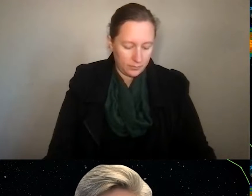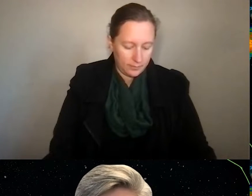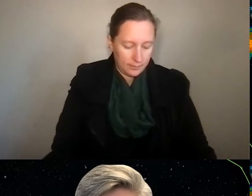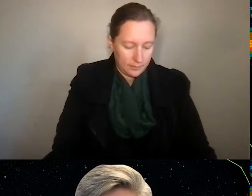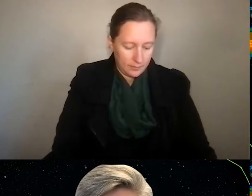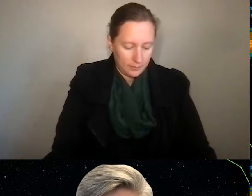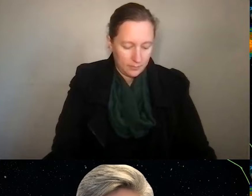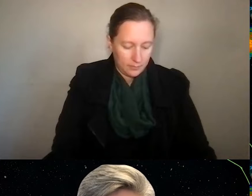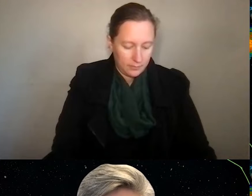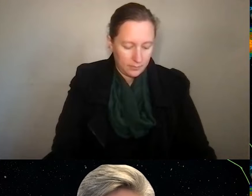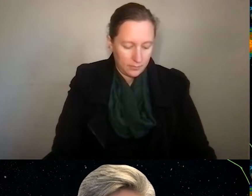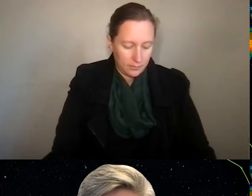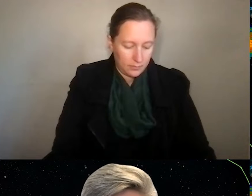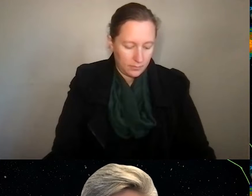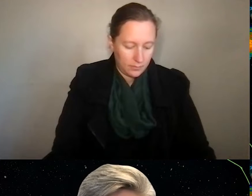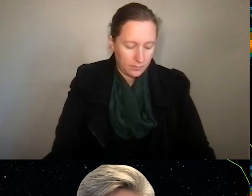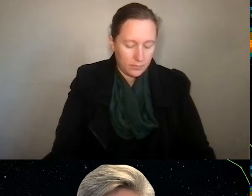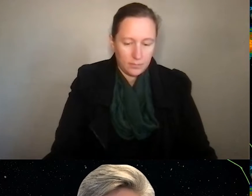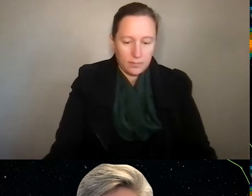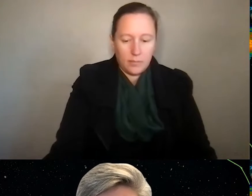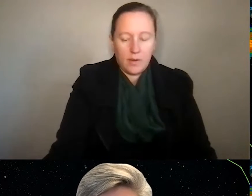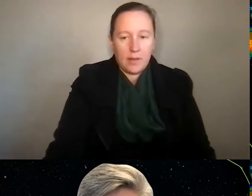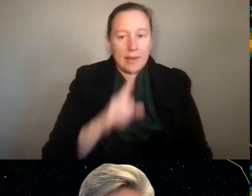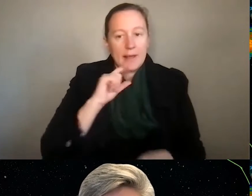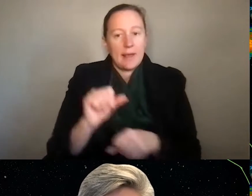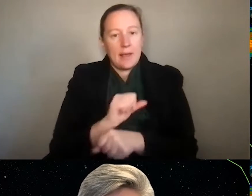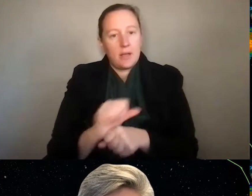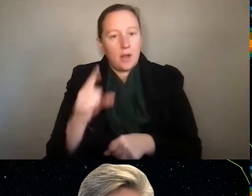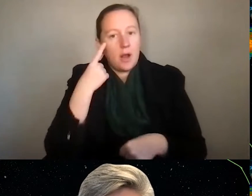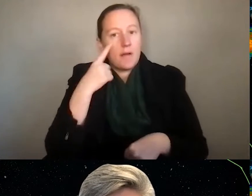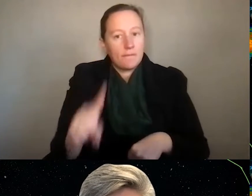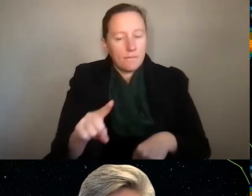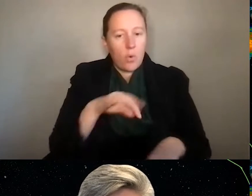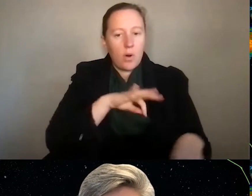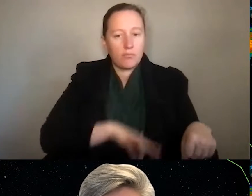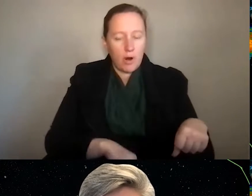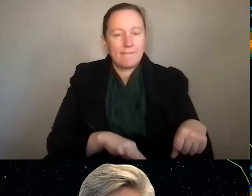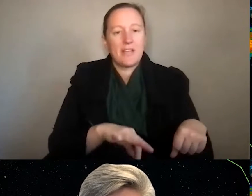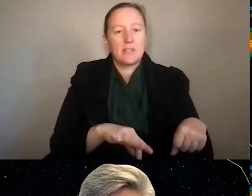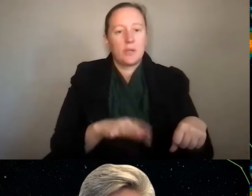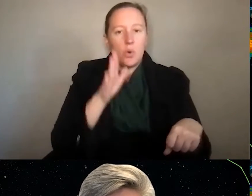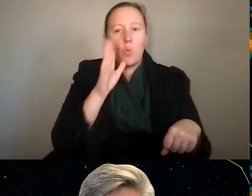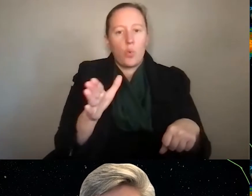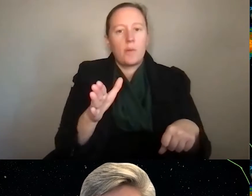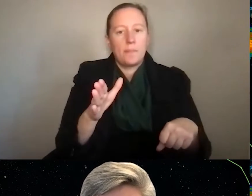and even for profits would be eligible.